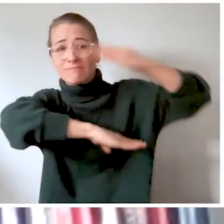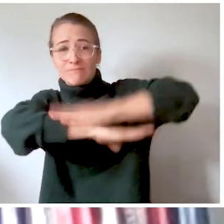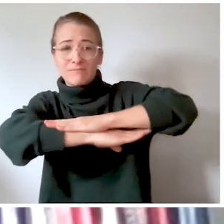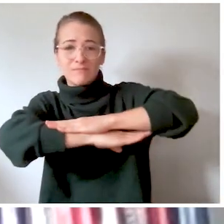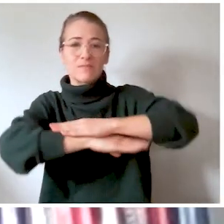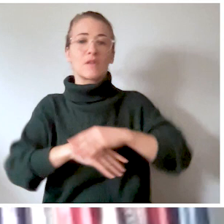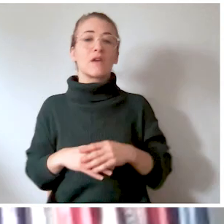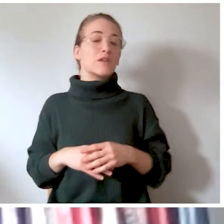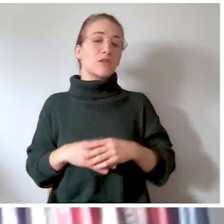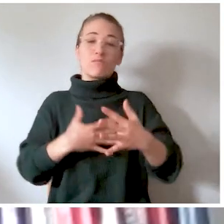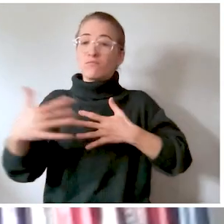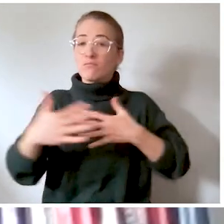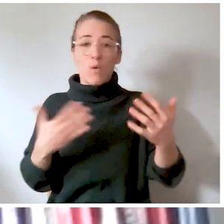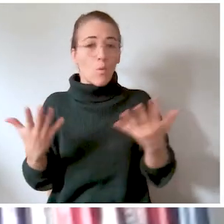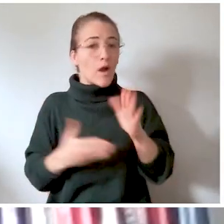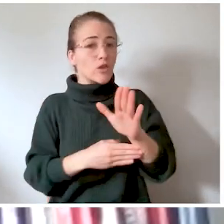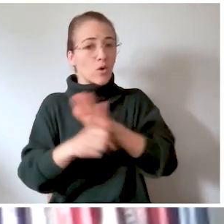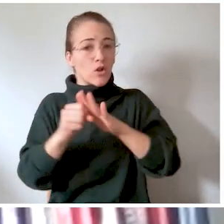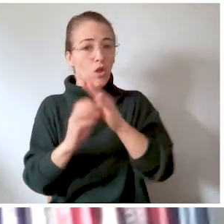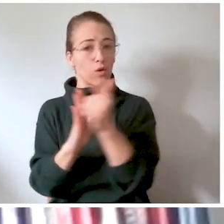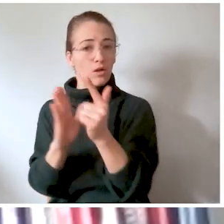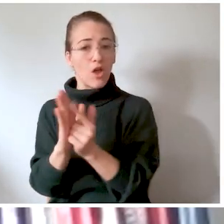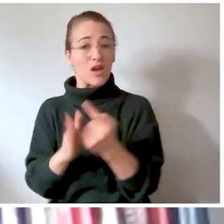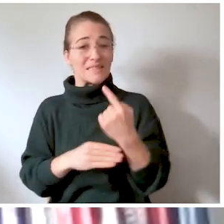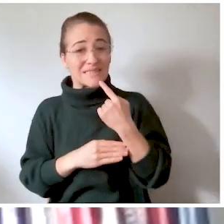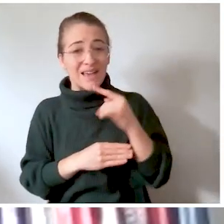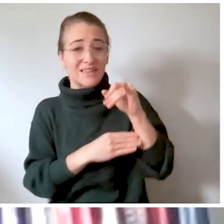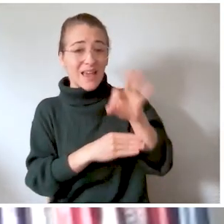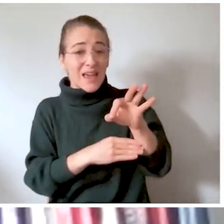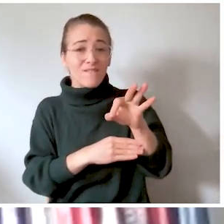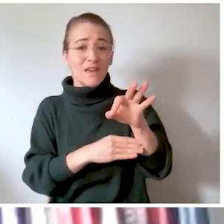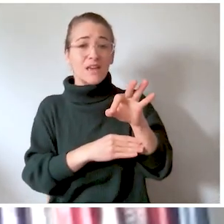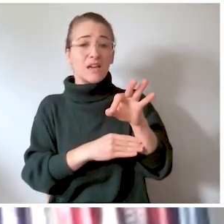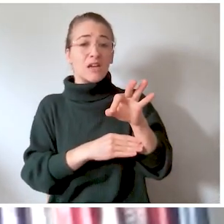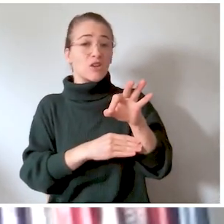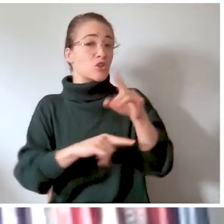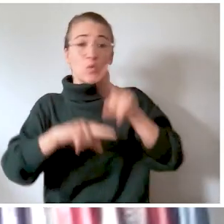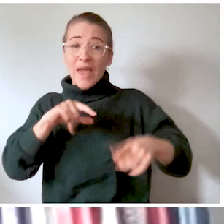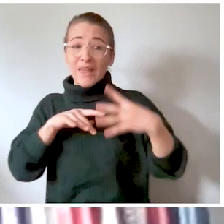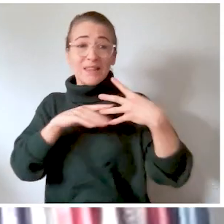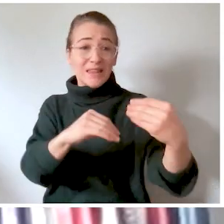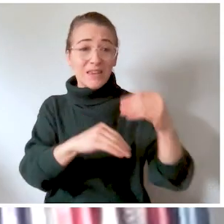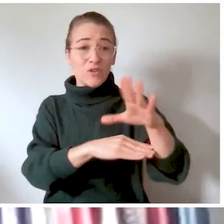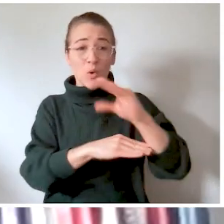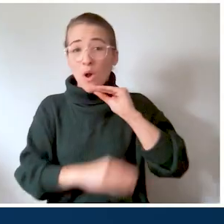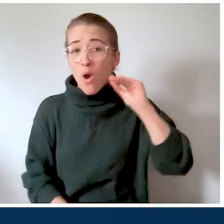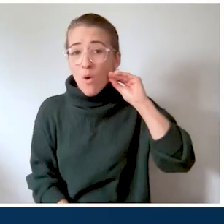that no matter what your local ordinance is, if you are having trouble because you are not able to get out of your home,